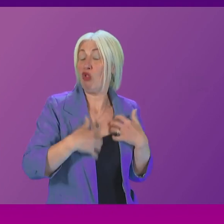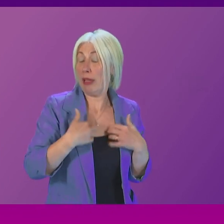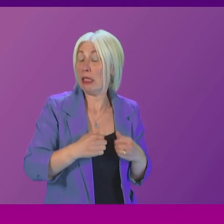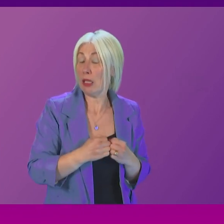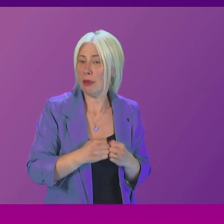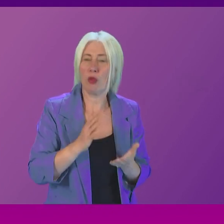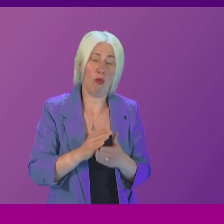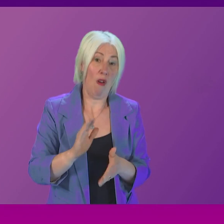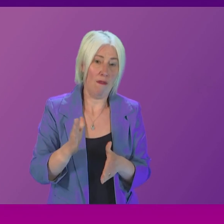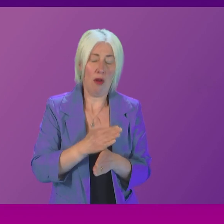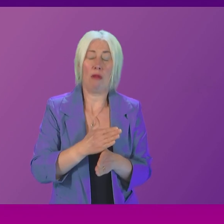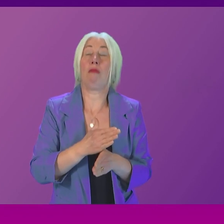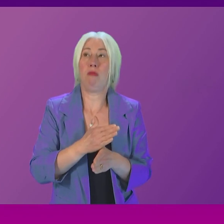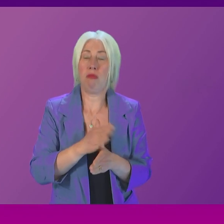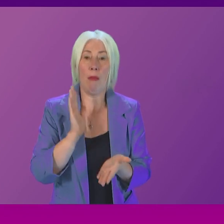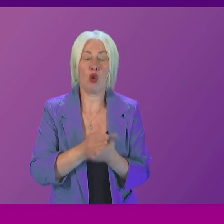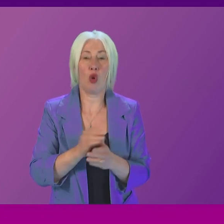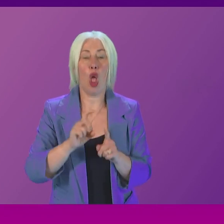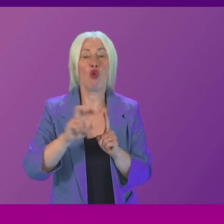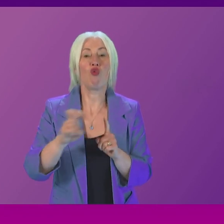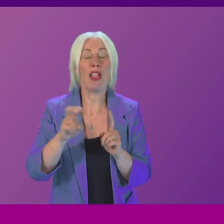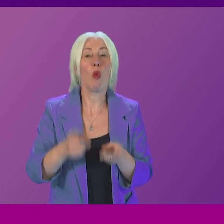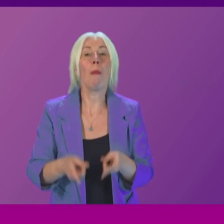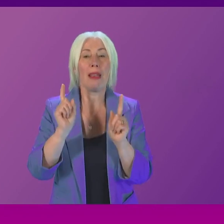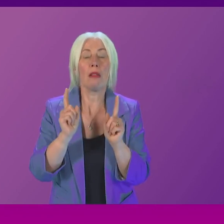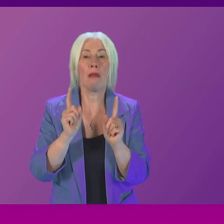First, I will ensure that the Minister for Transport reflects on the point about communications,